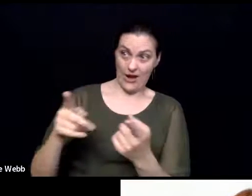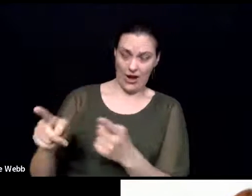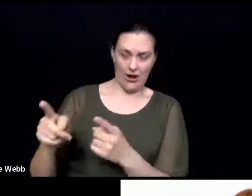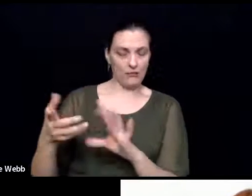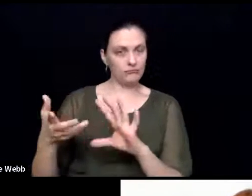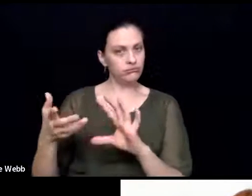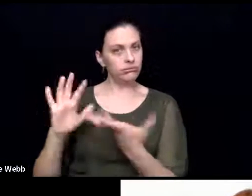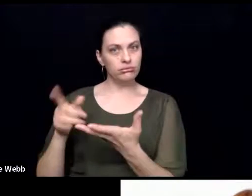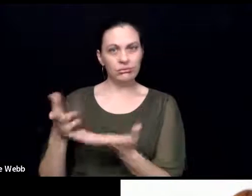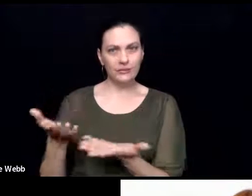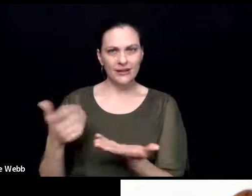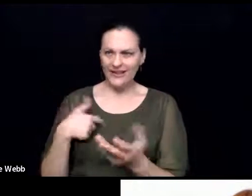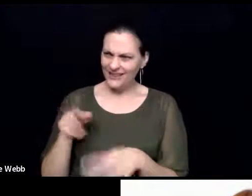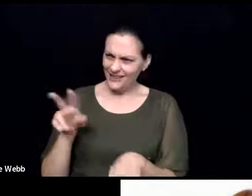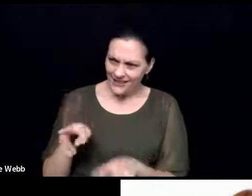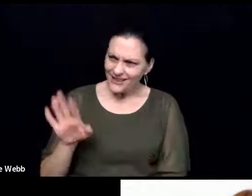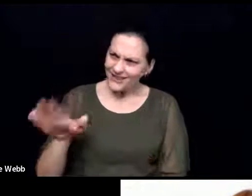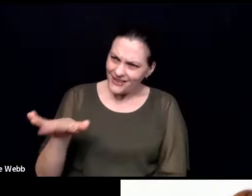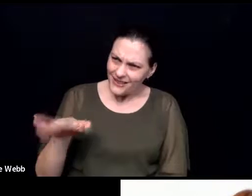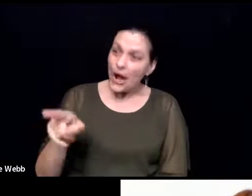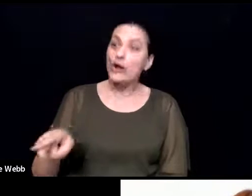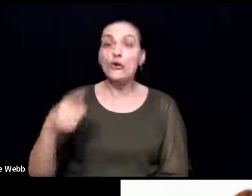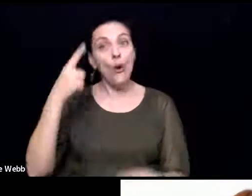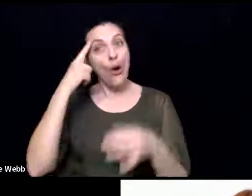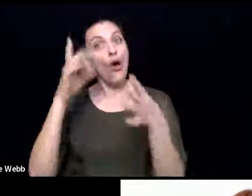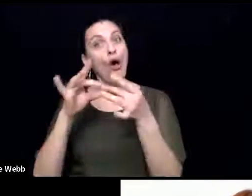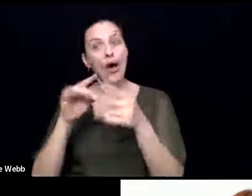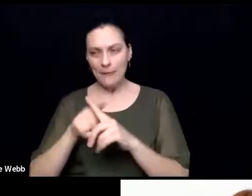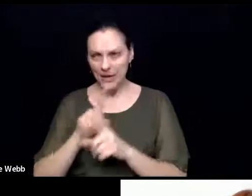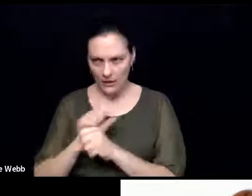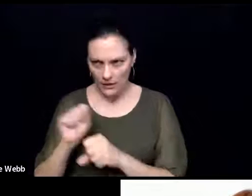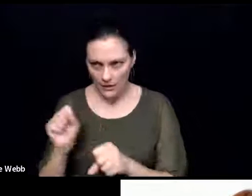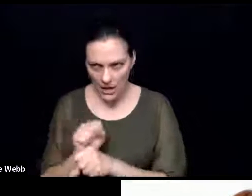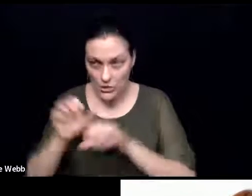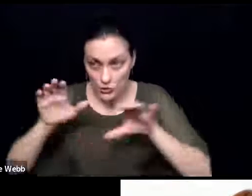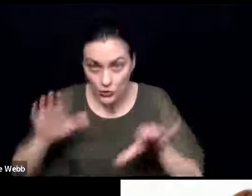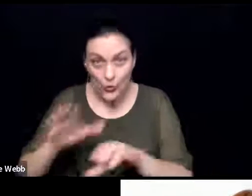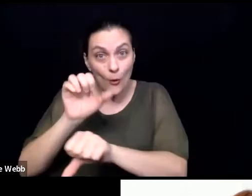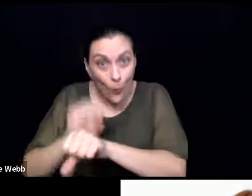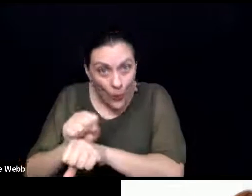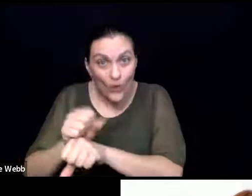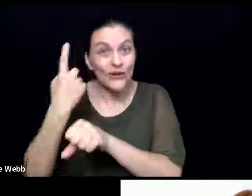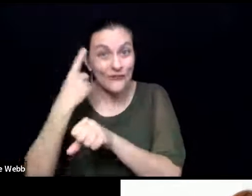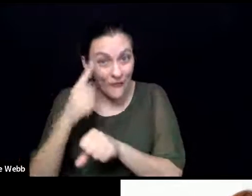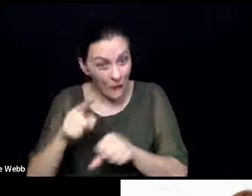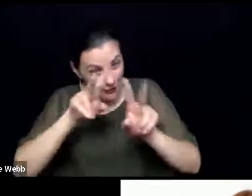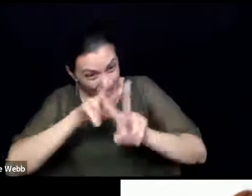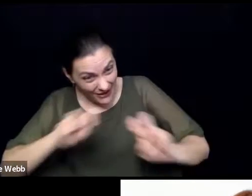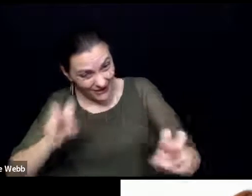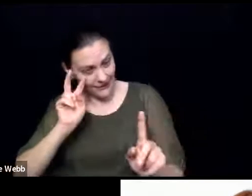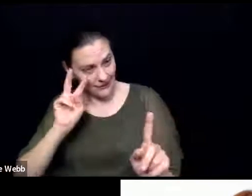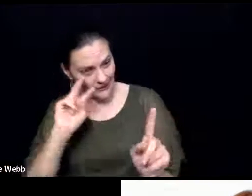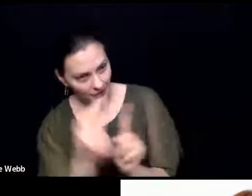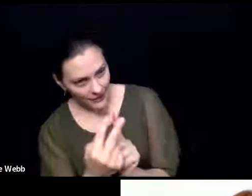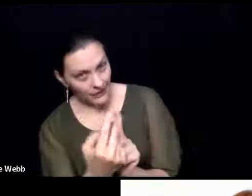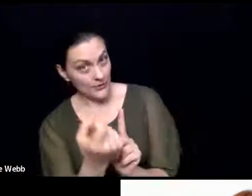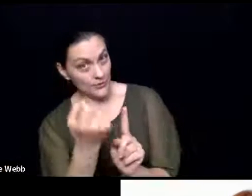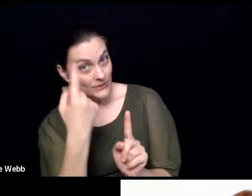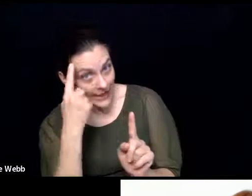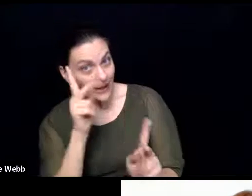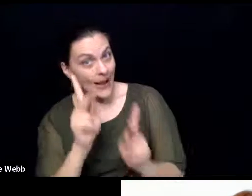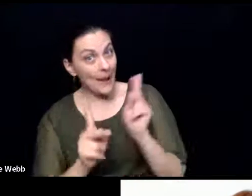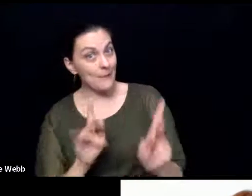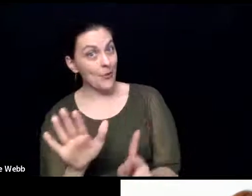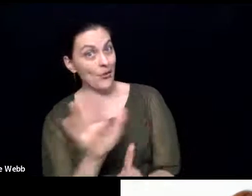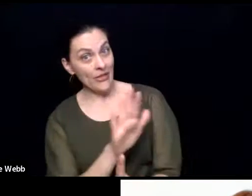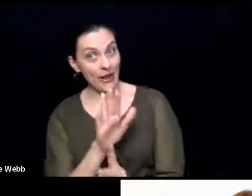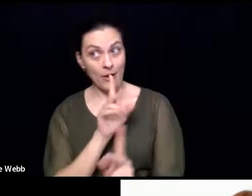why people are horrified by all of this? Do you understand why your actions are hurting people?